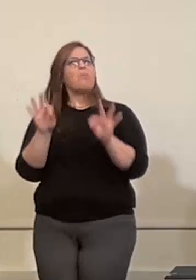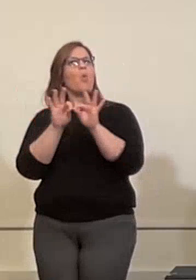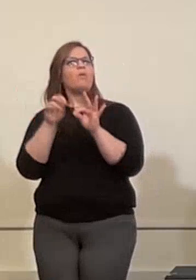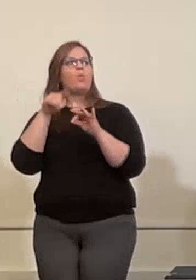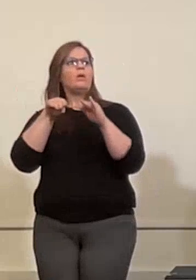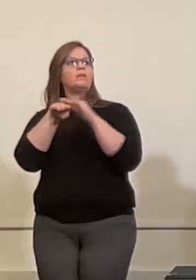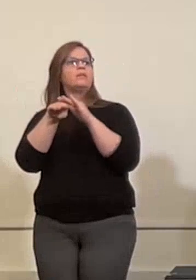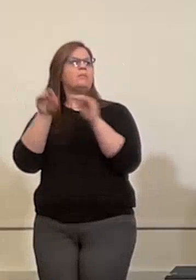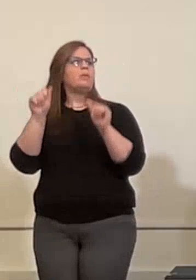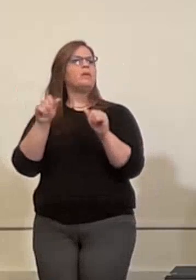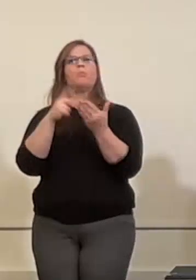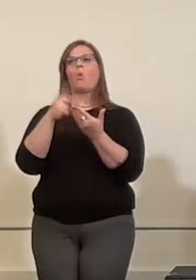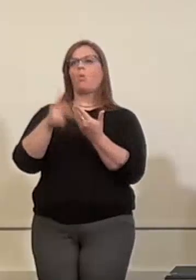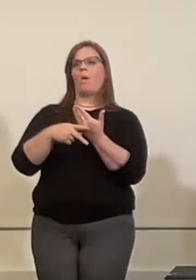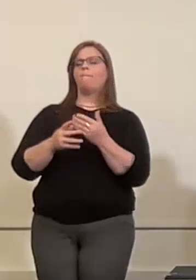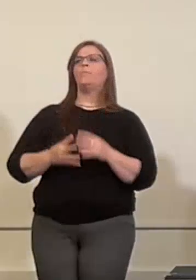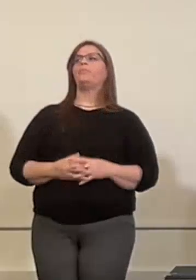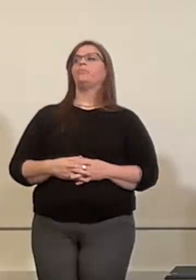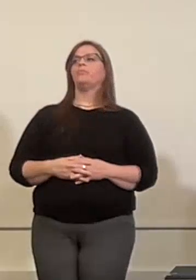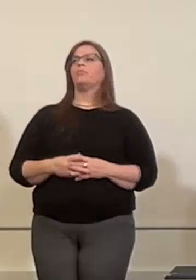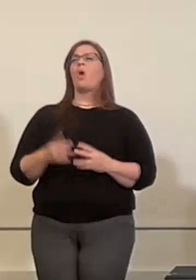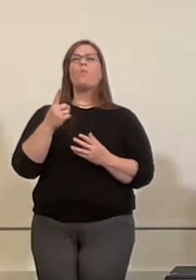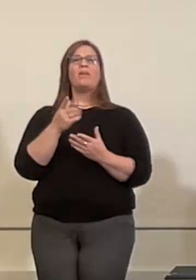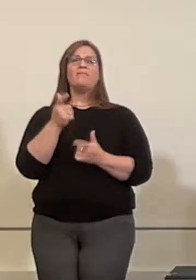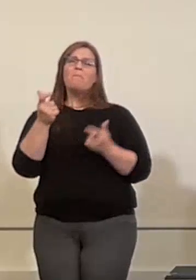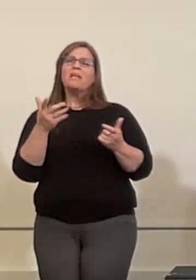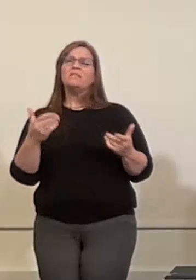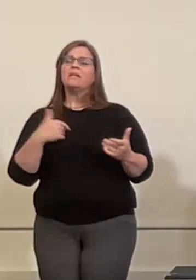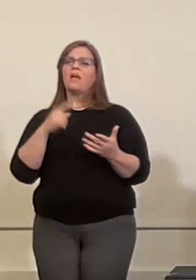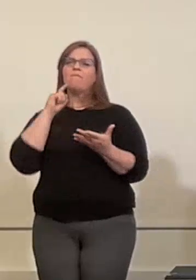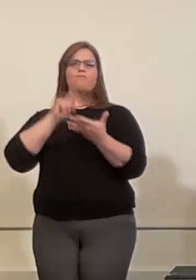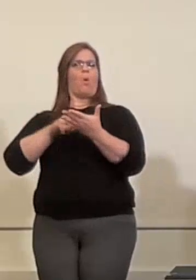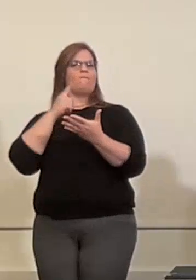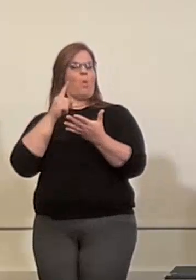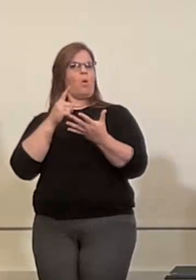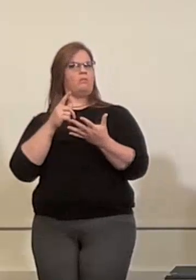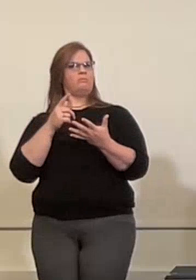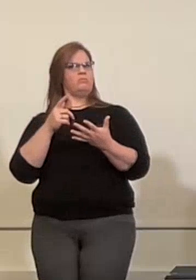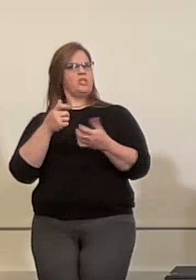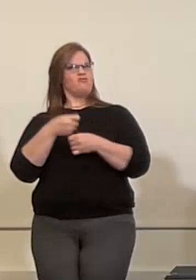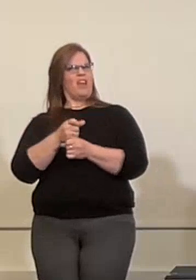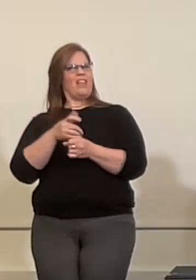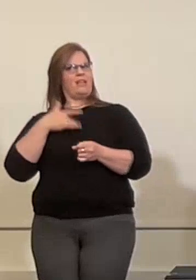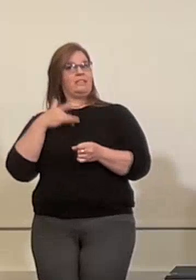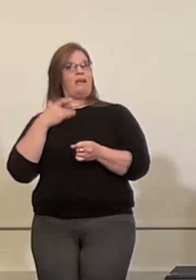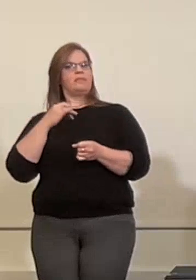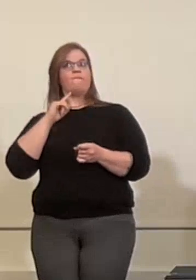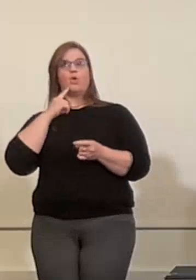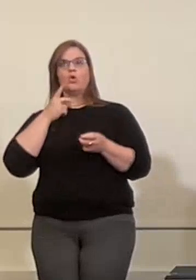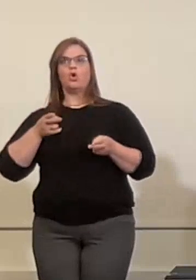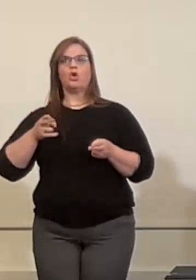But probably the biggest thing I've found for creating urgency is connecting people.